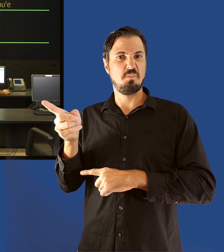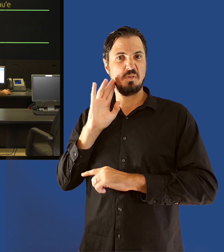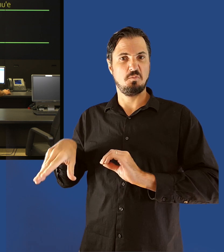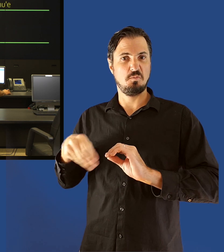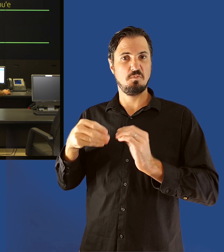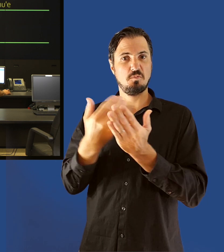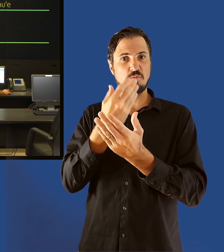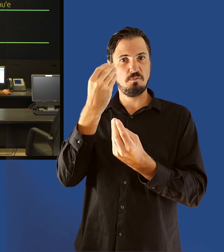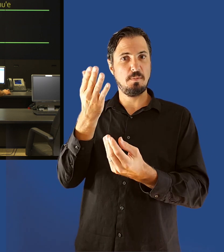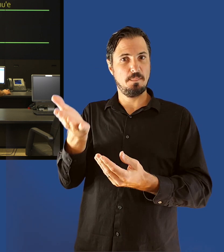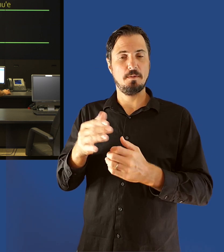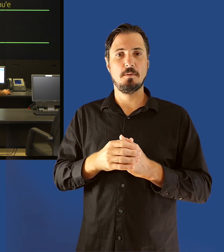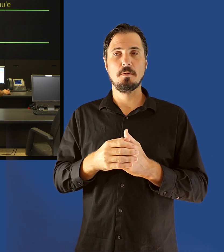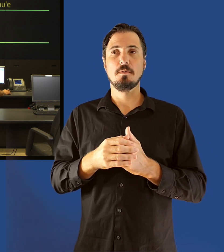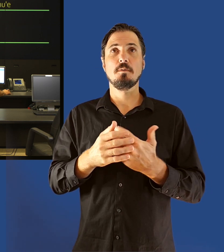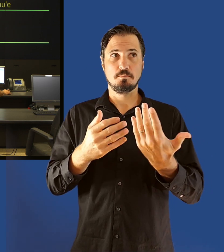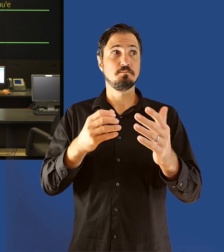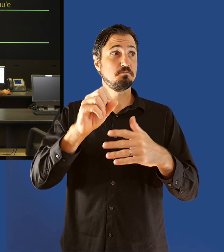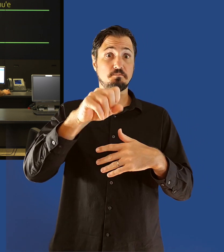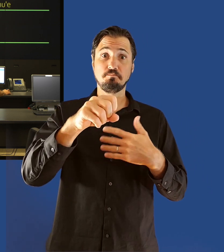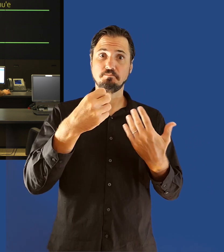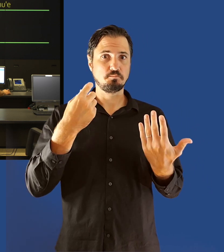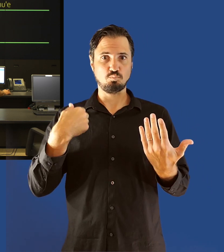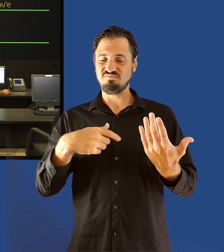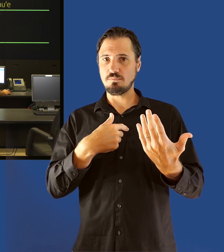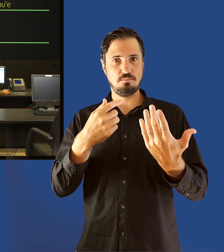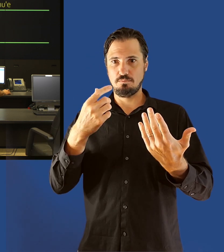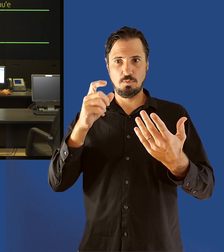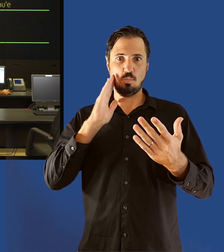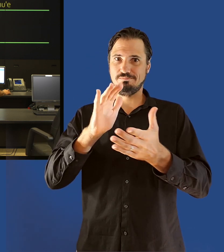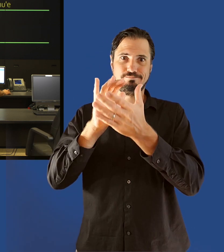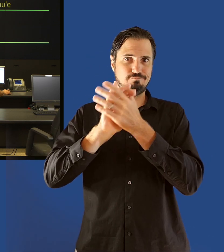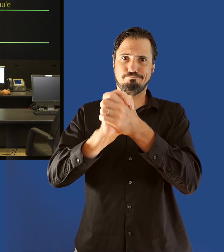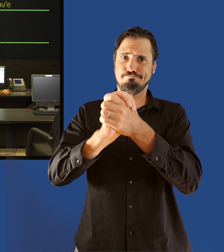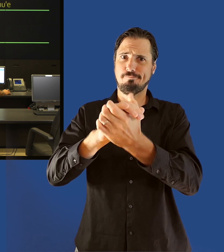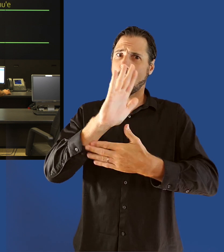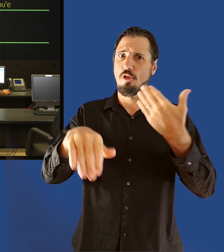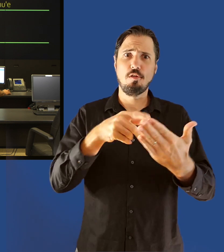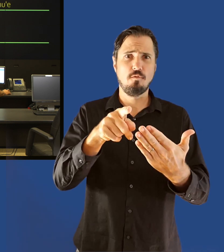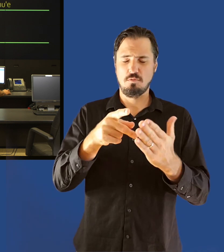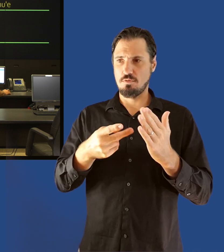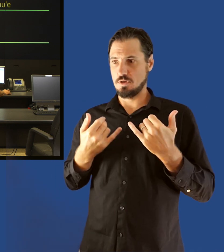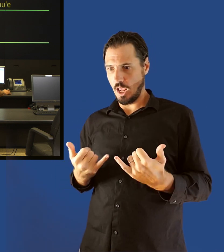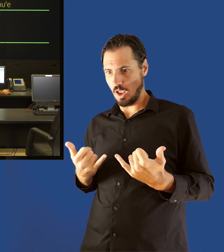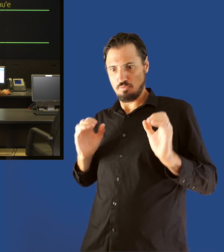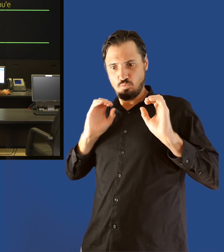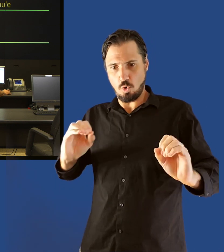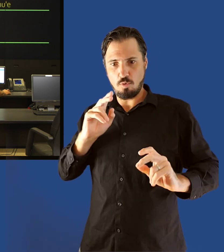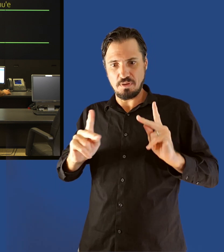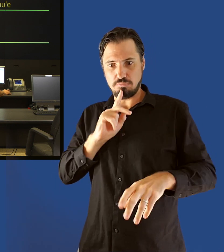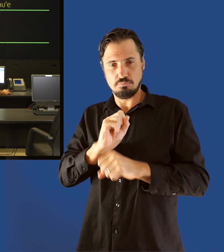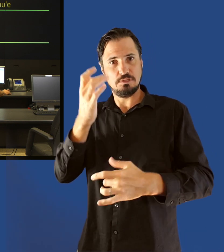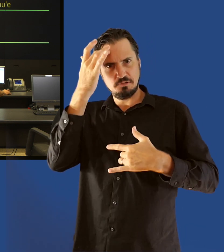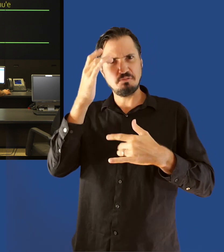Yes, the fact that our active cases is now zero warrants a congratulations to all of you for exercise self-discipline over the past several weeks.